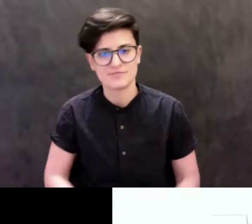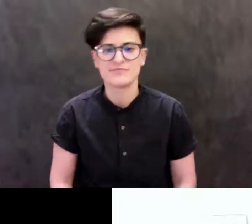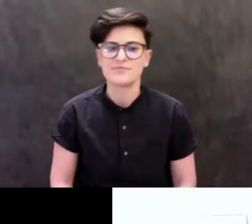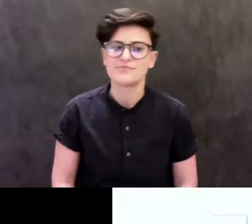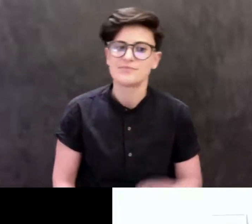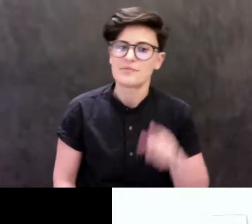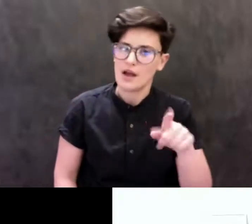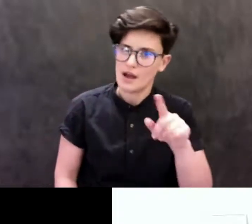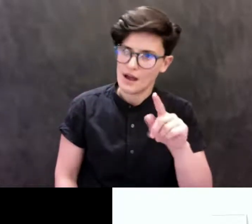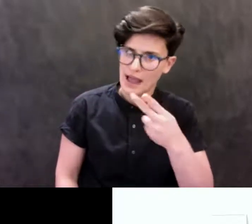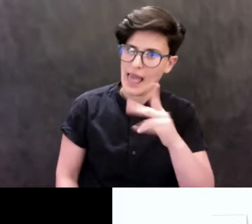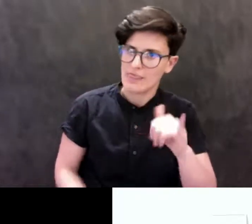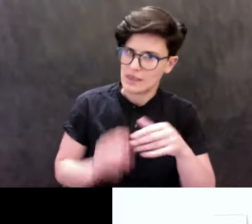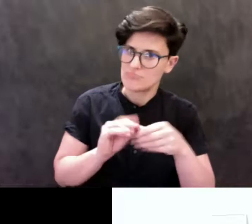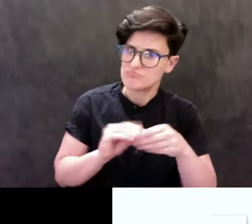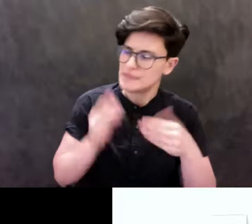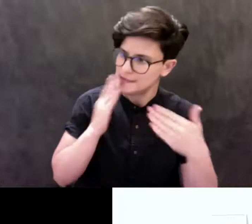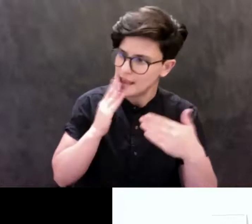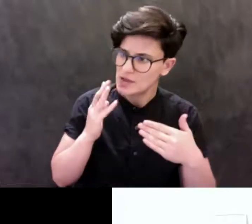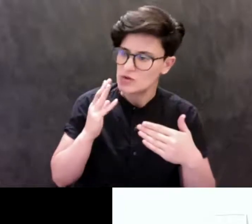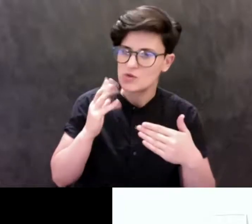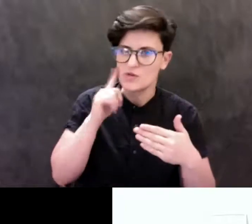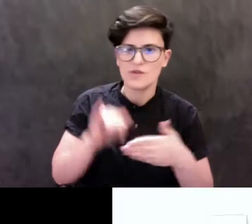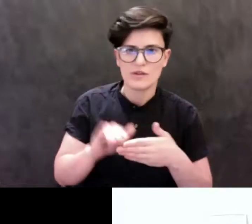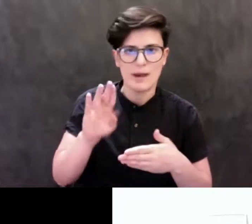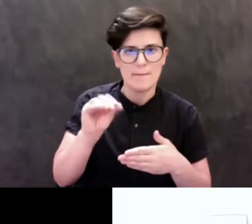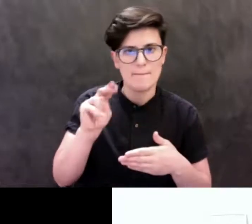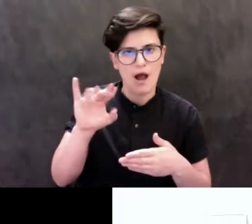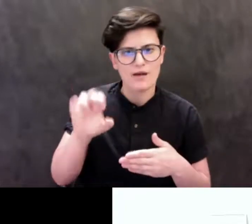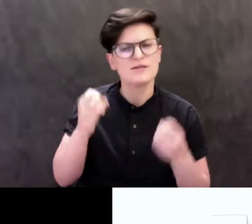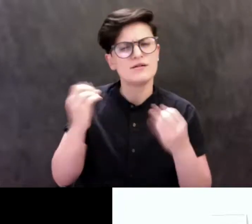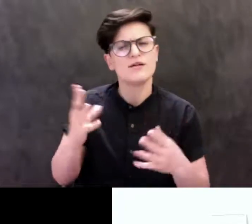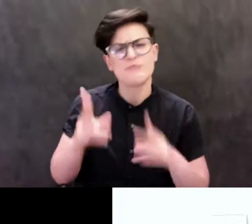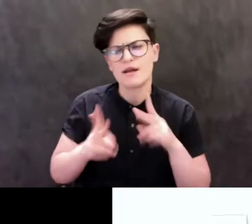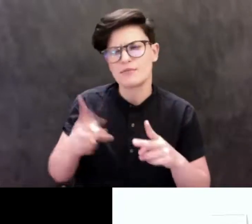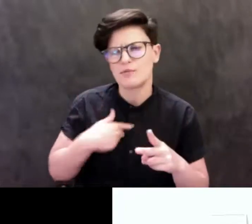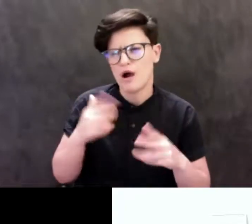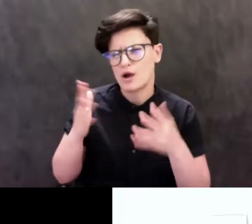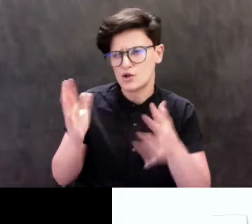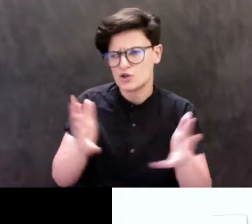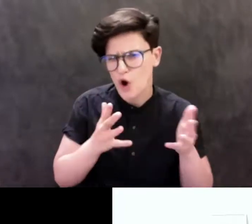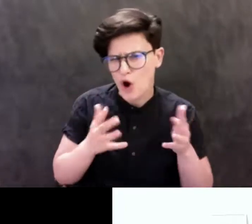Many of the people I talked to our really stressed out about their utility bills.